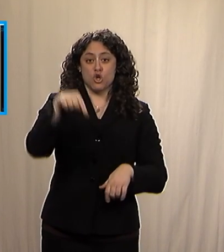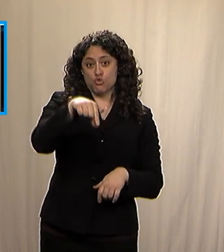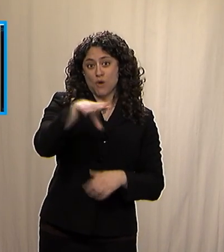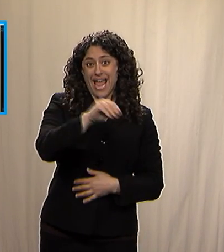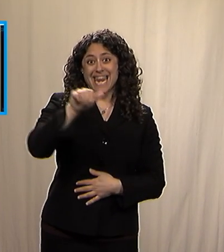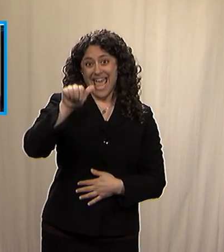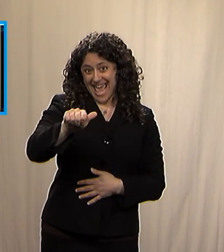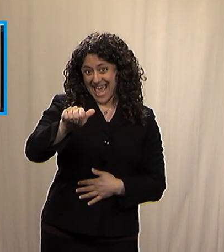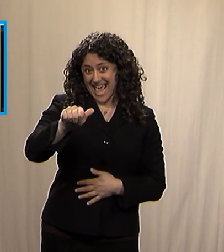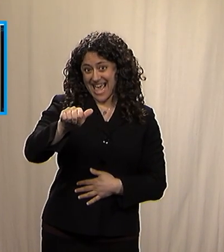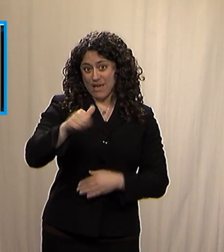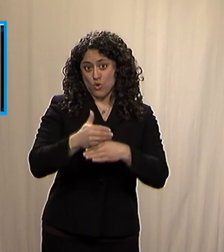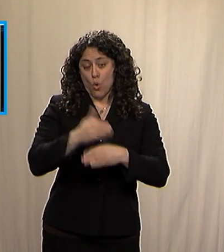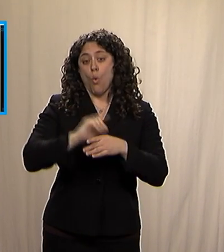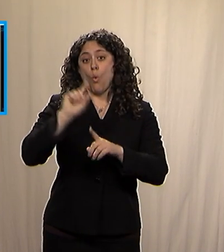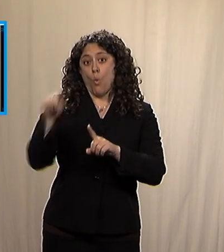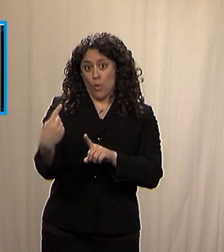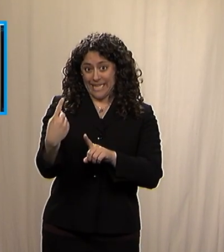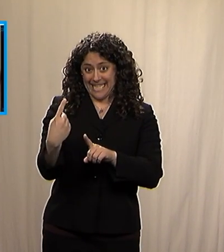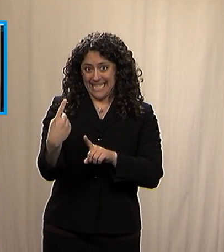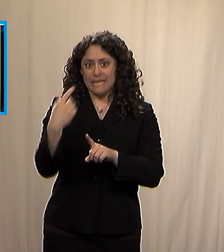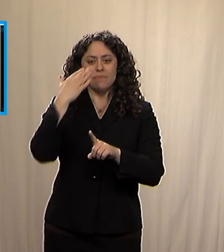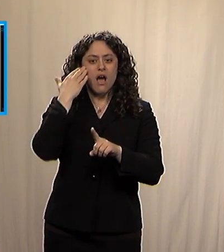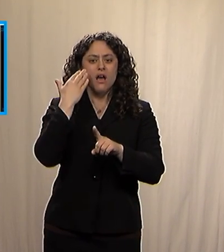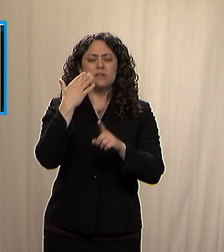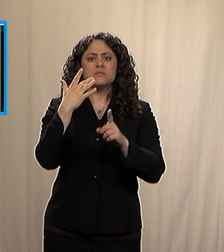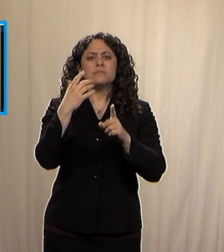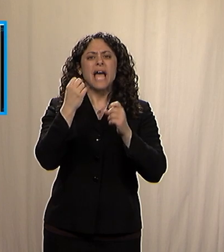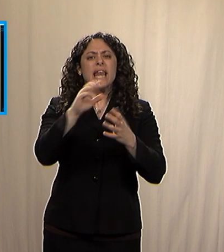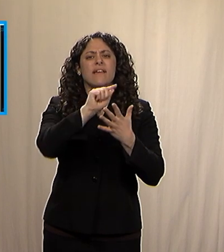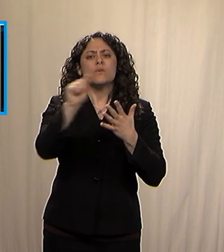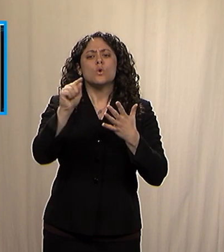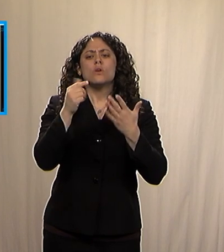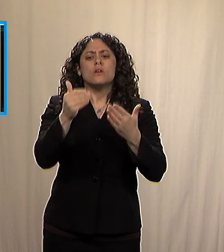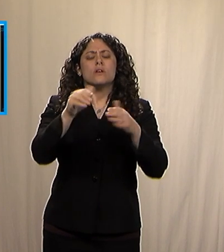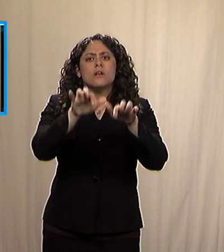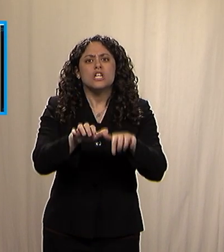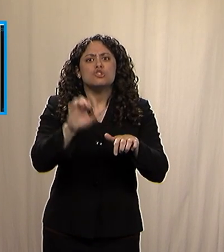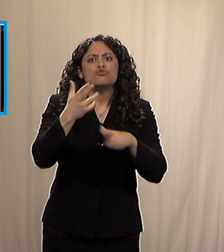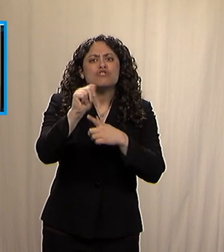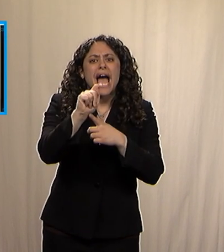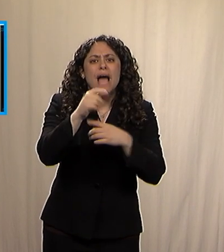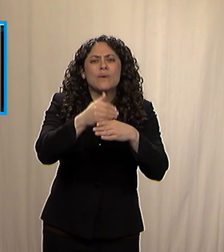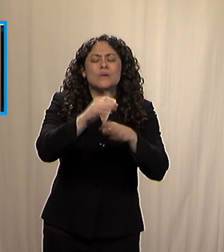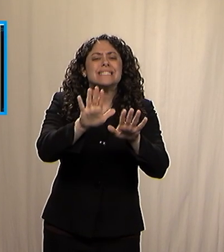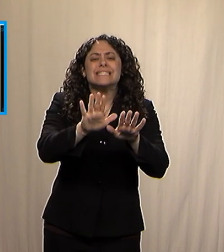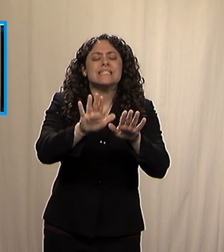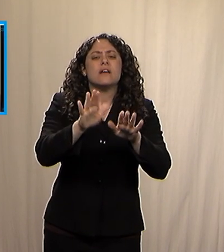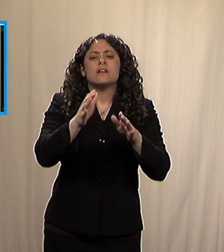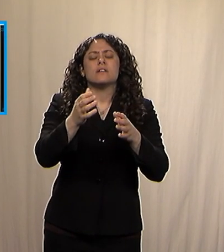Because people are actually chatting, they're sending it in the chat window, and it's a little confusing.